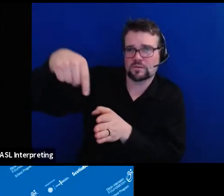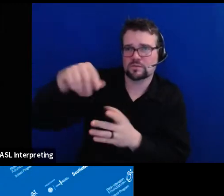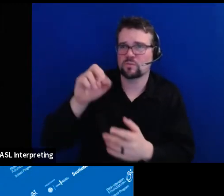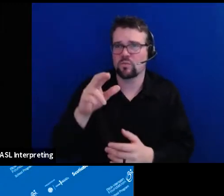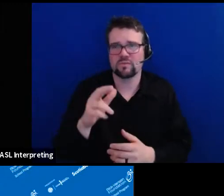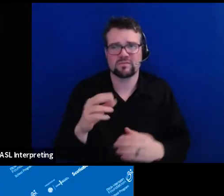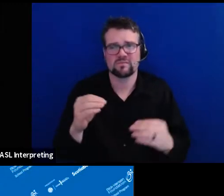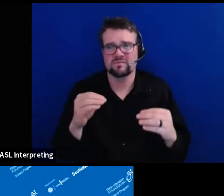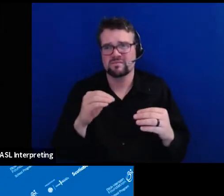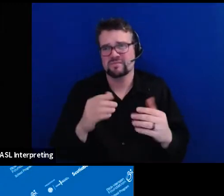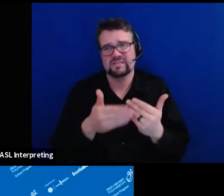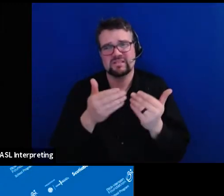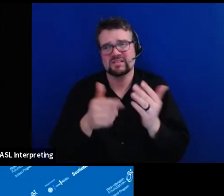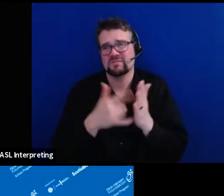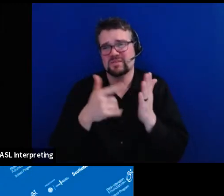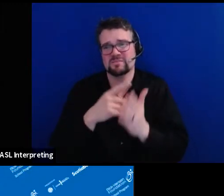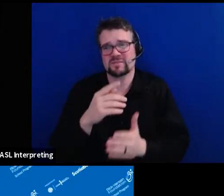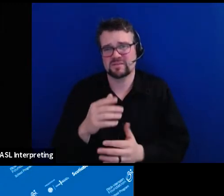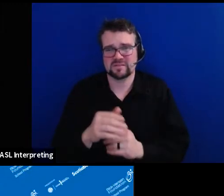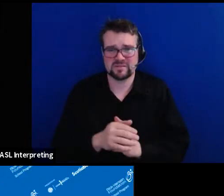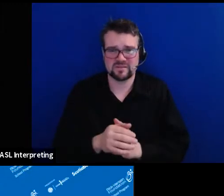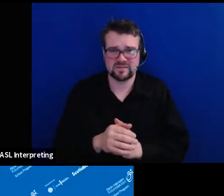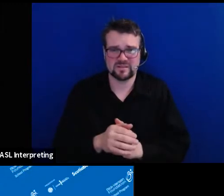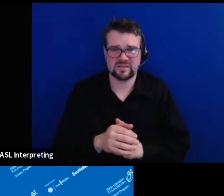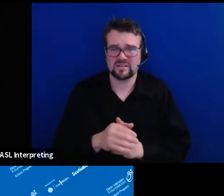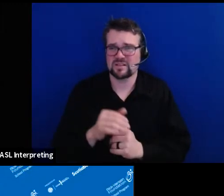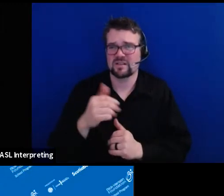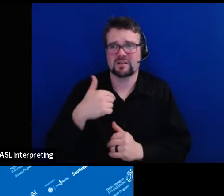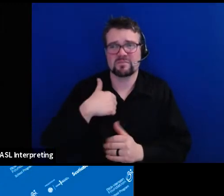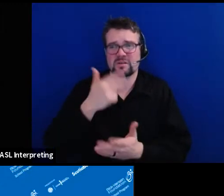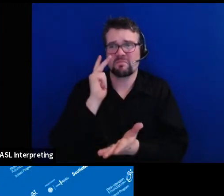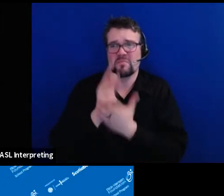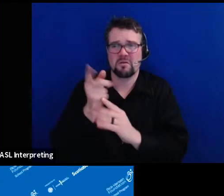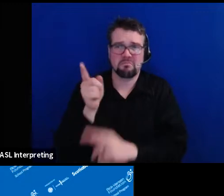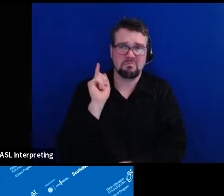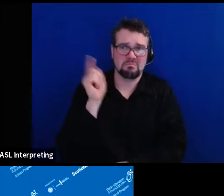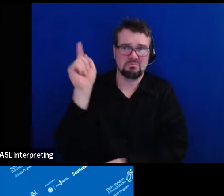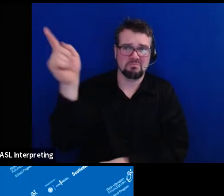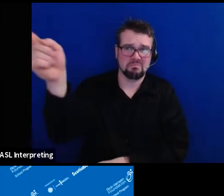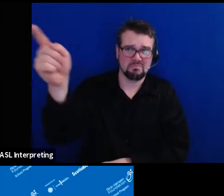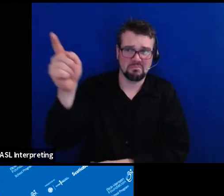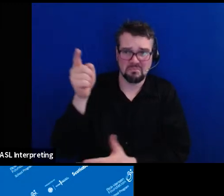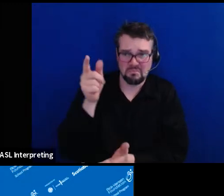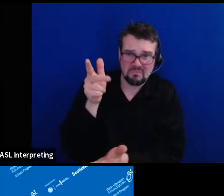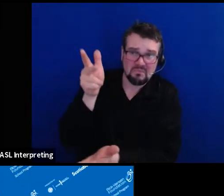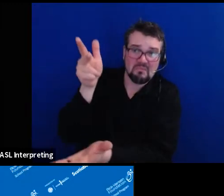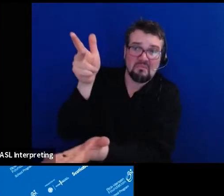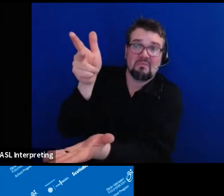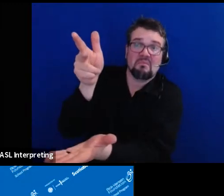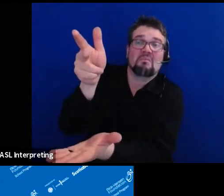ME TO TAKE A PARKING LOT THAT'S LIKE WAY IN THE BACK SOMEWHERE WHERE I HOPE THAT SOMEONE DOESN'T PARK NEXT TO ME.